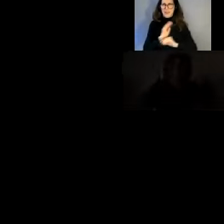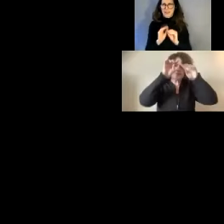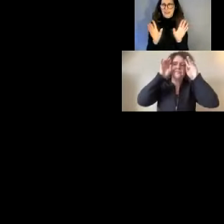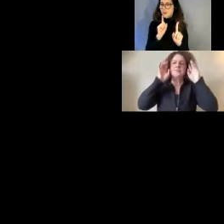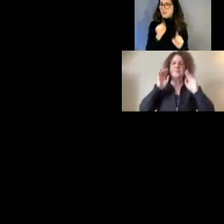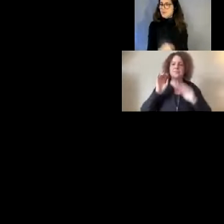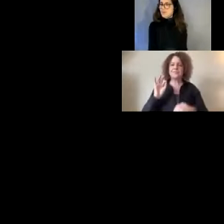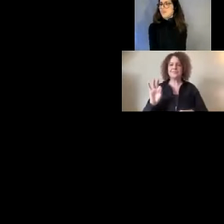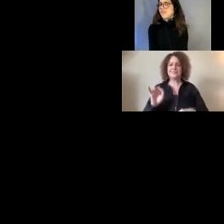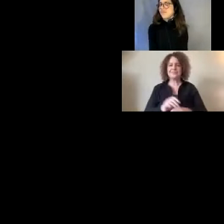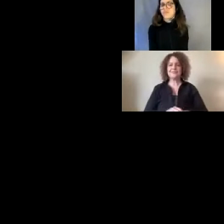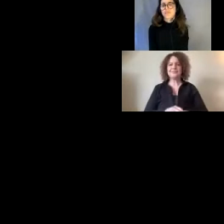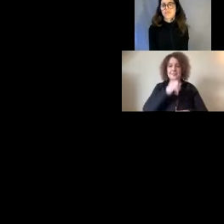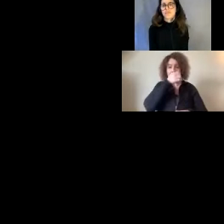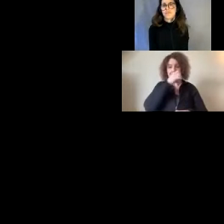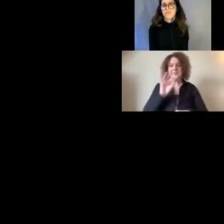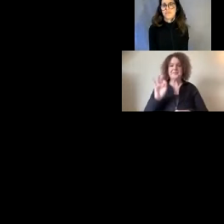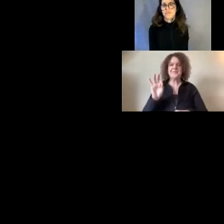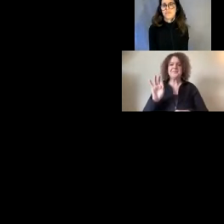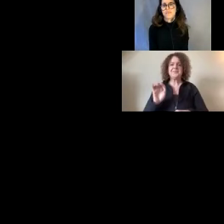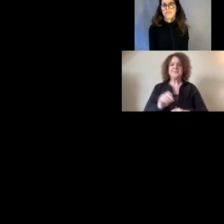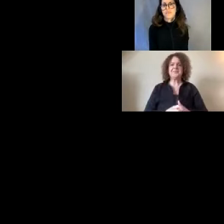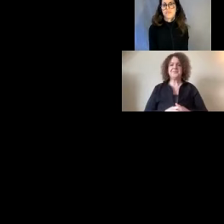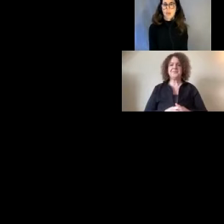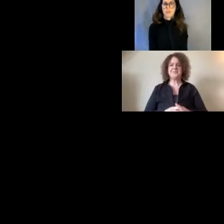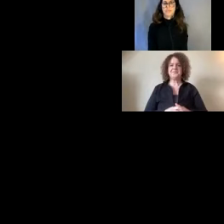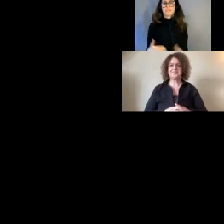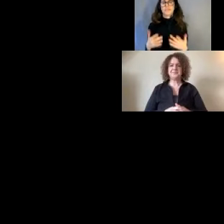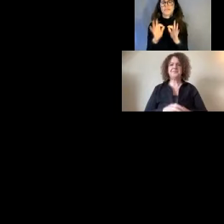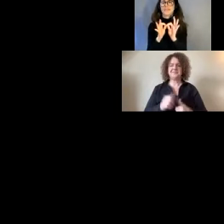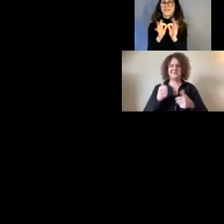want to have in the organization. I hope that answered your